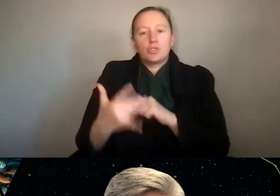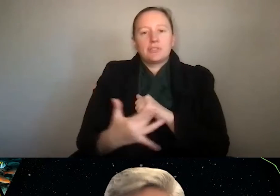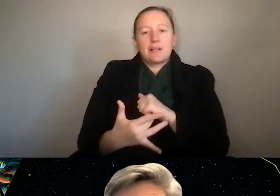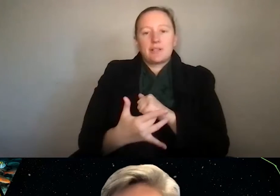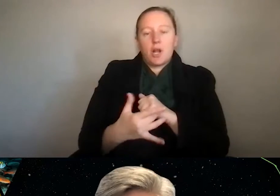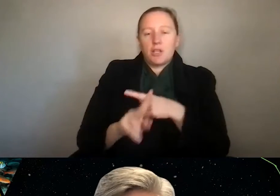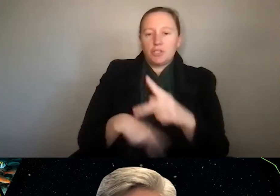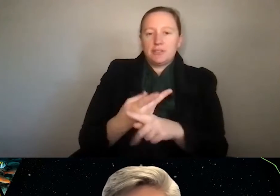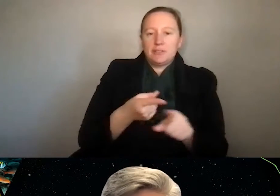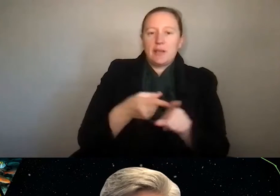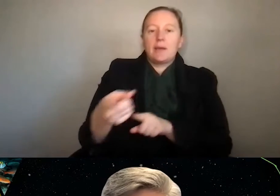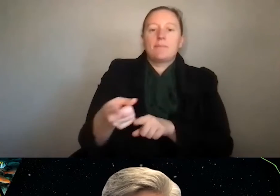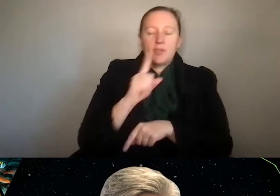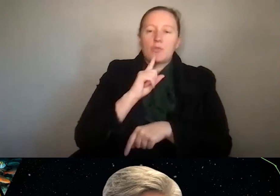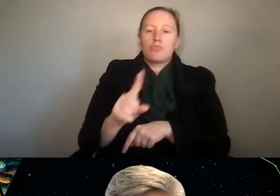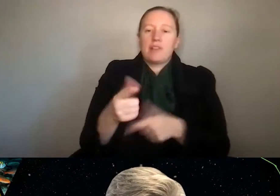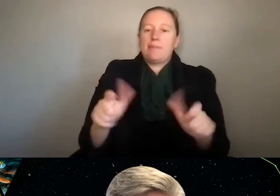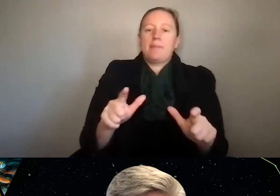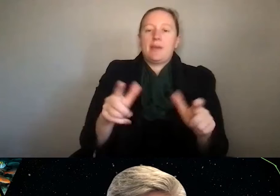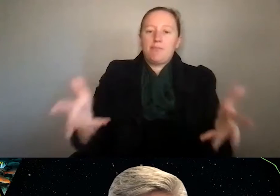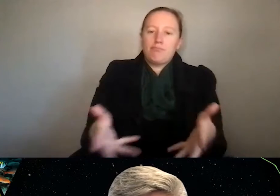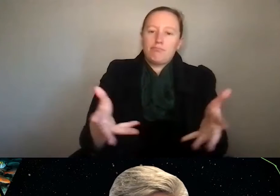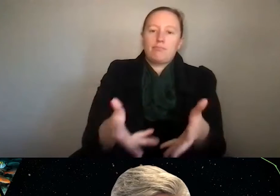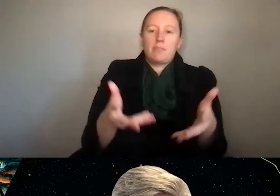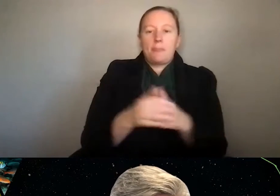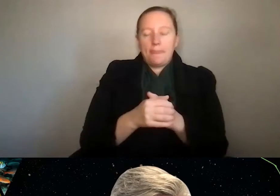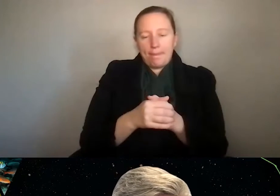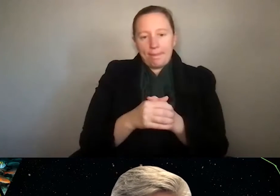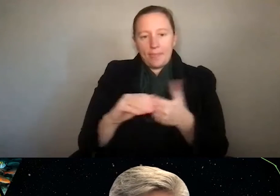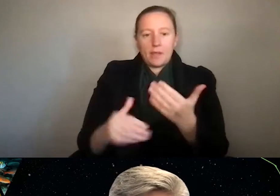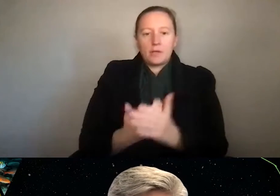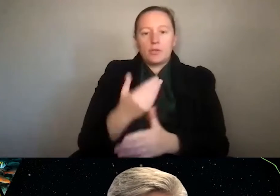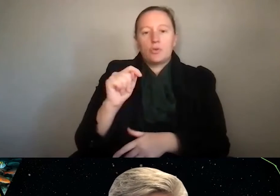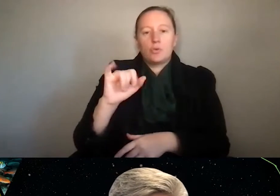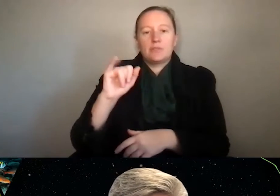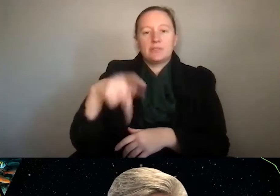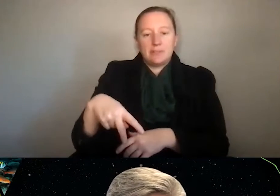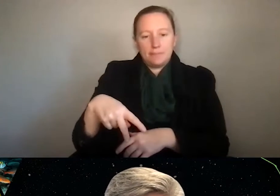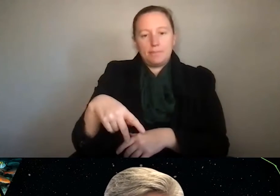That has been a push and as a result, the new TIP Directorate was just started,